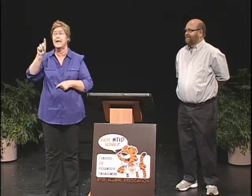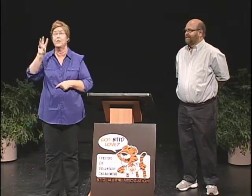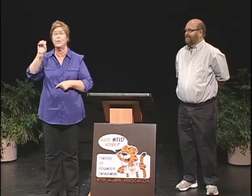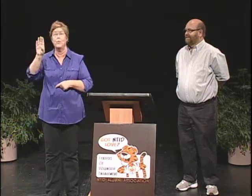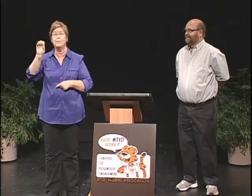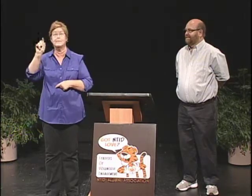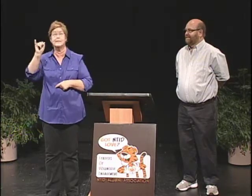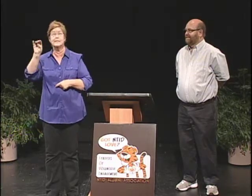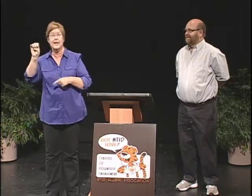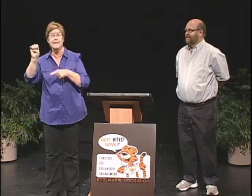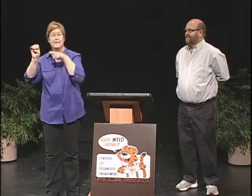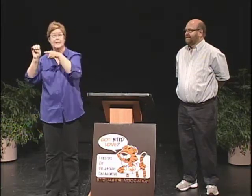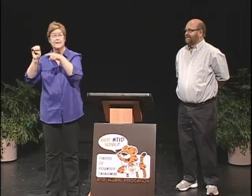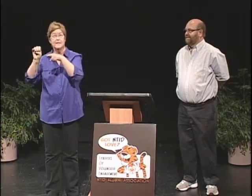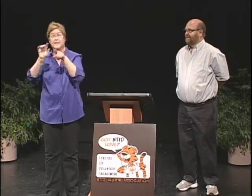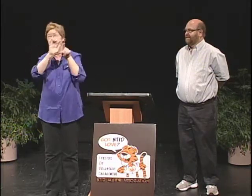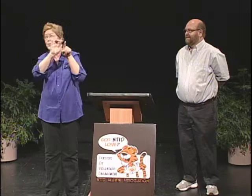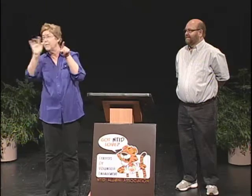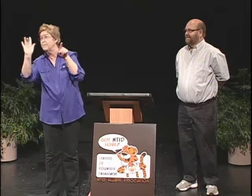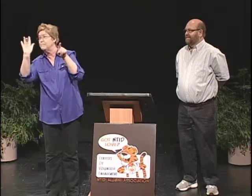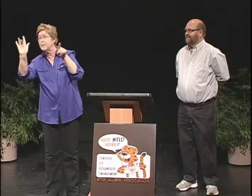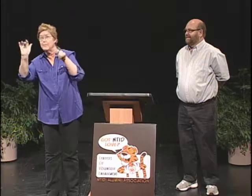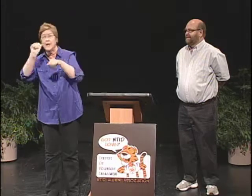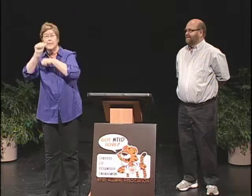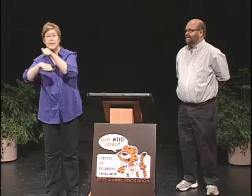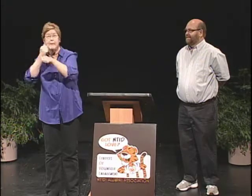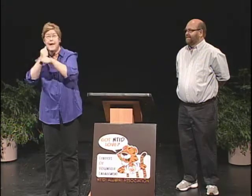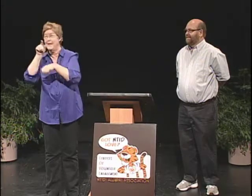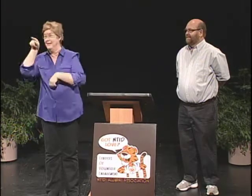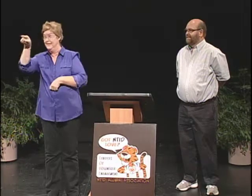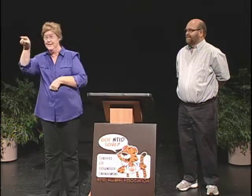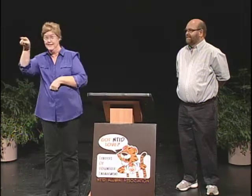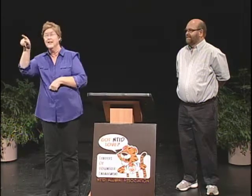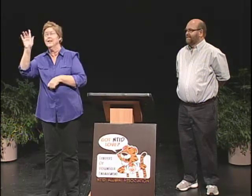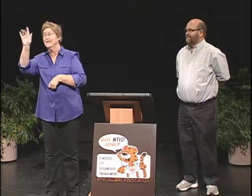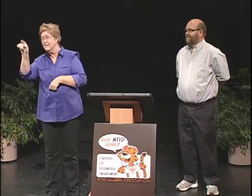Also, if you go on the NTID website, there's a link there, an alumni link.